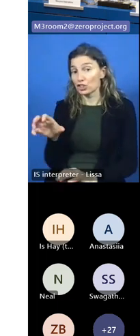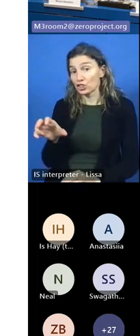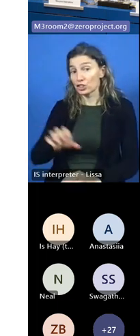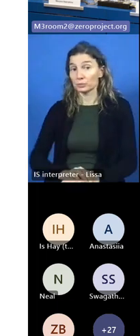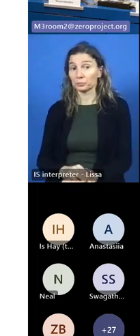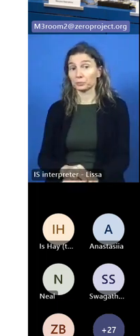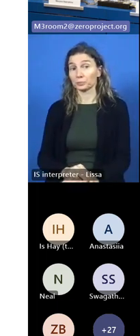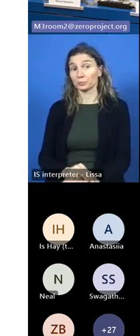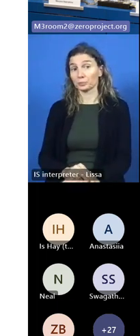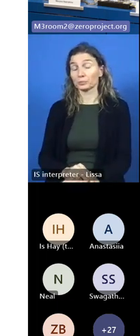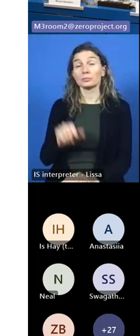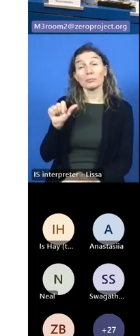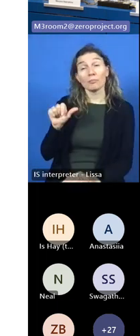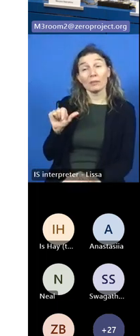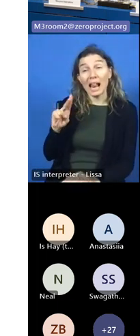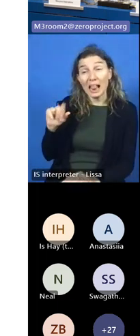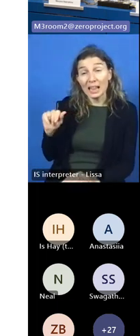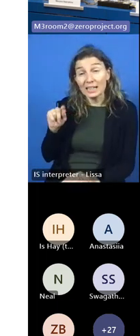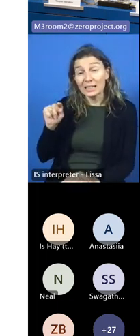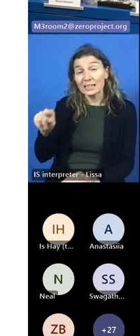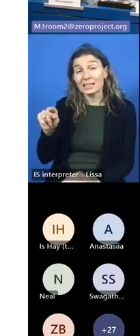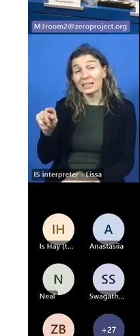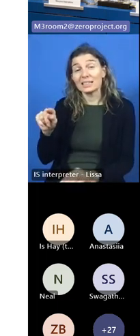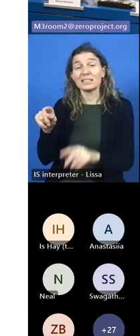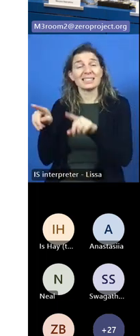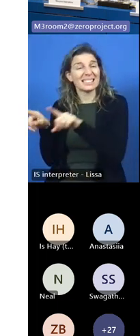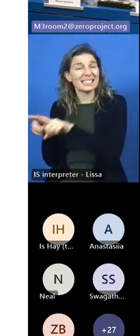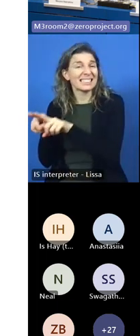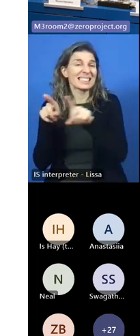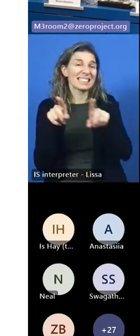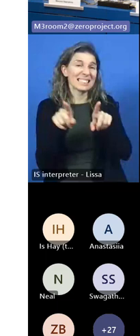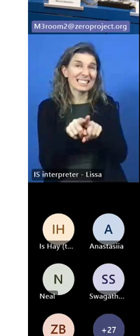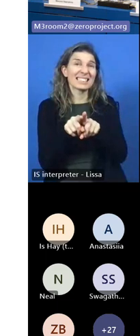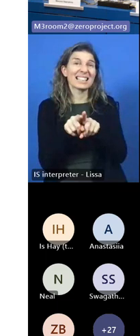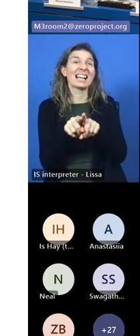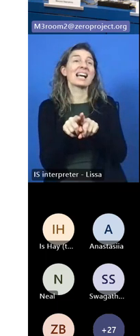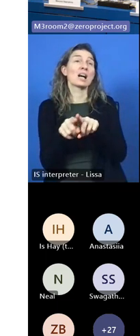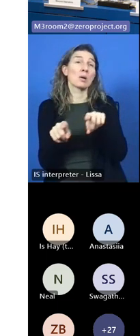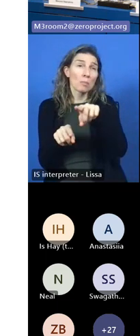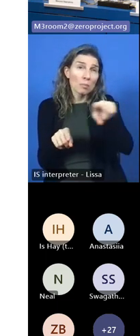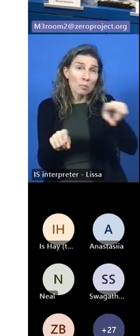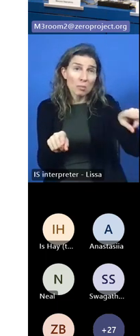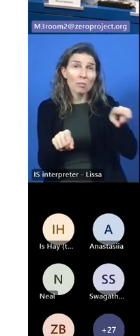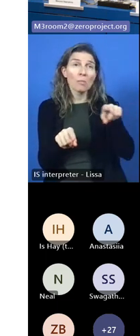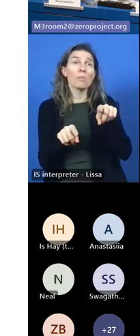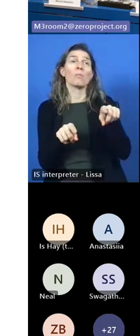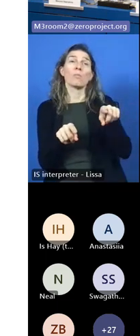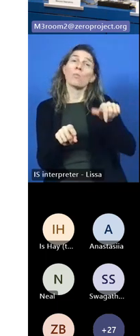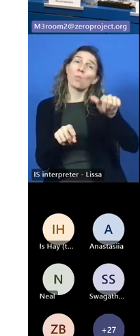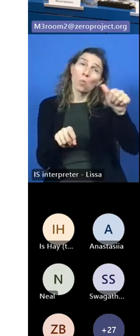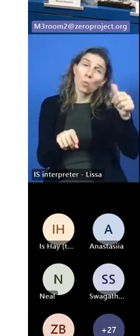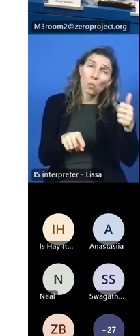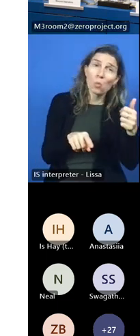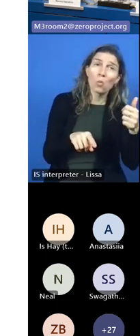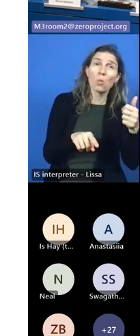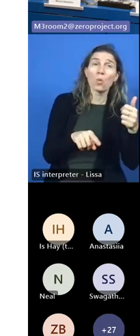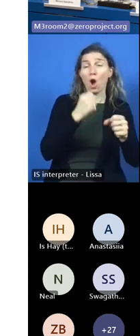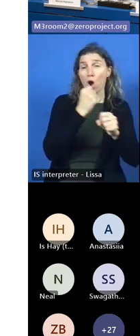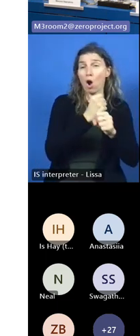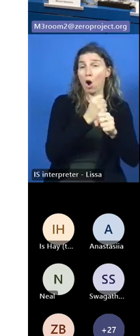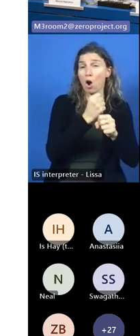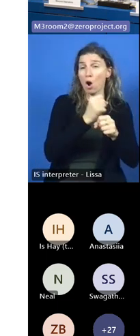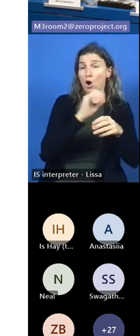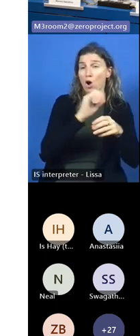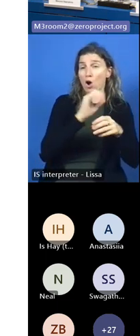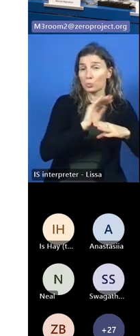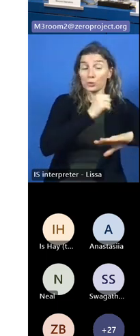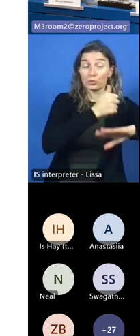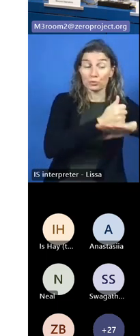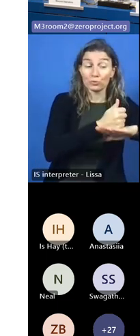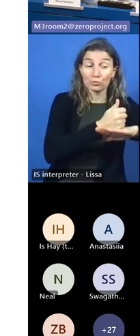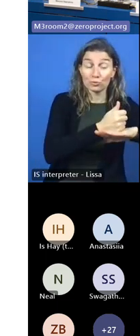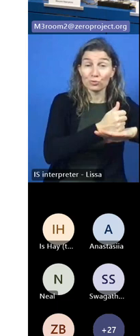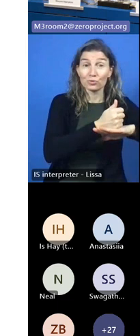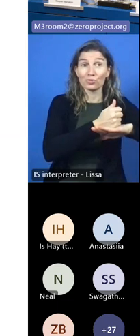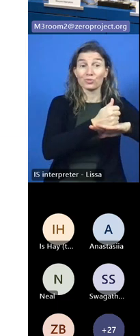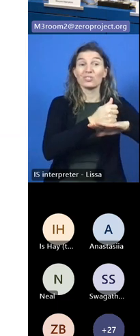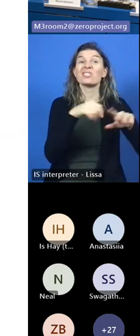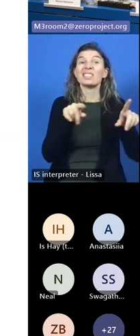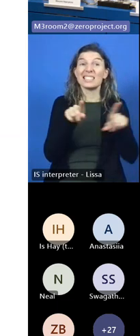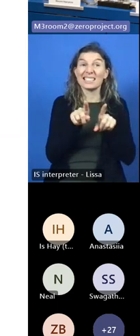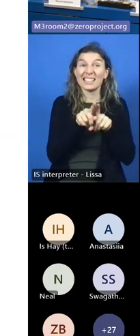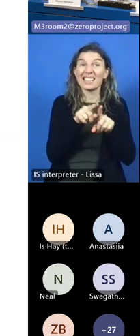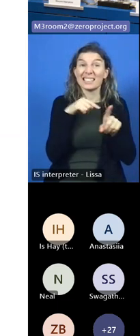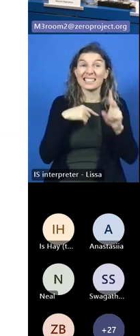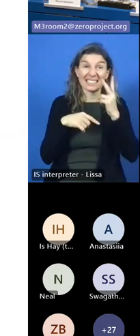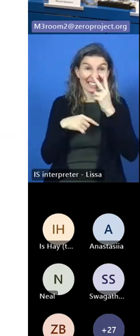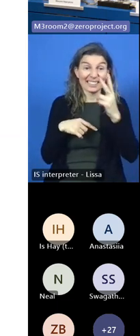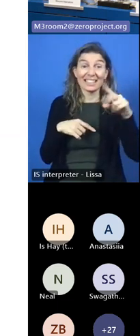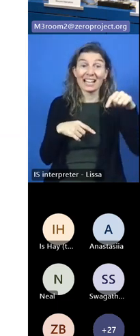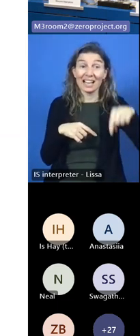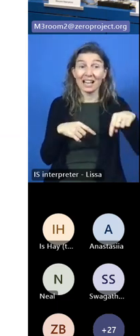the same words as our interpreters. The project we had, it was written here in Vienna to start